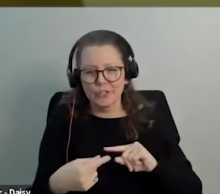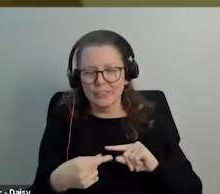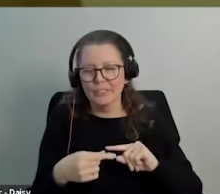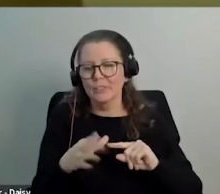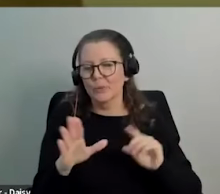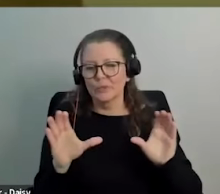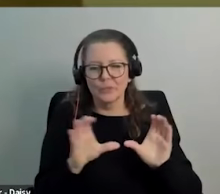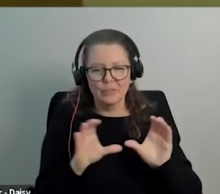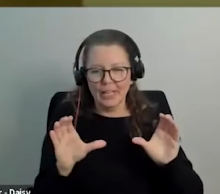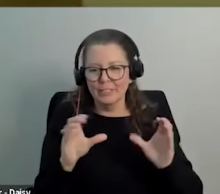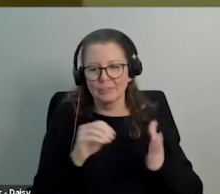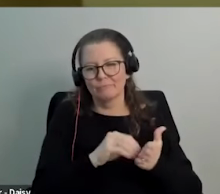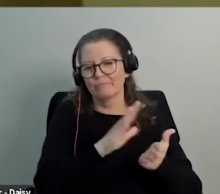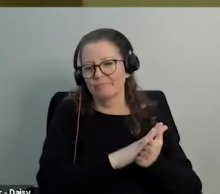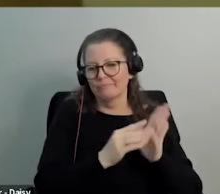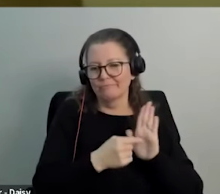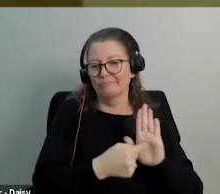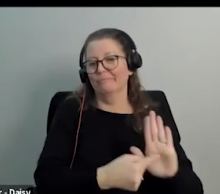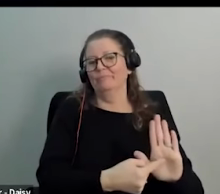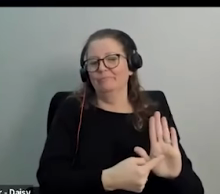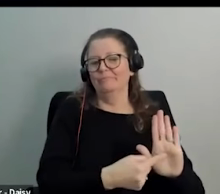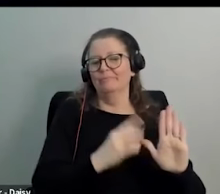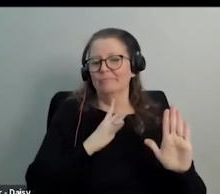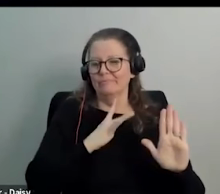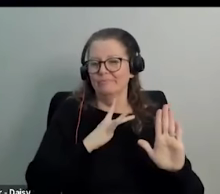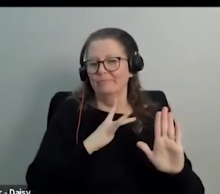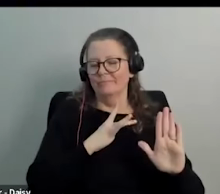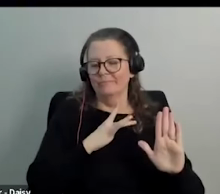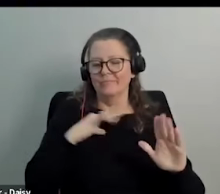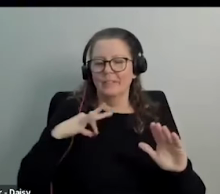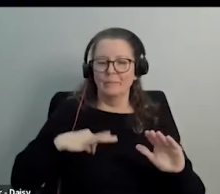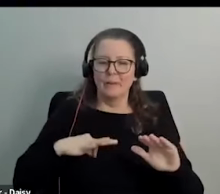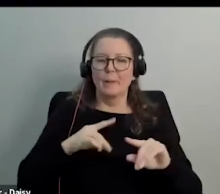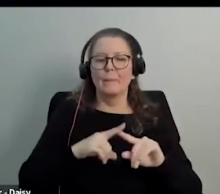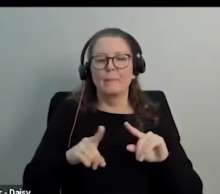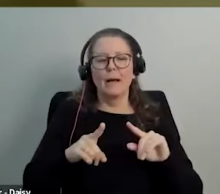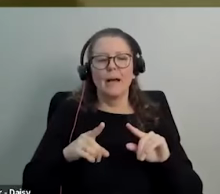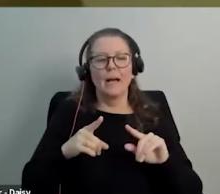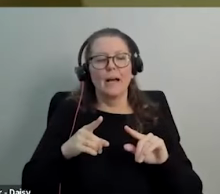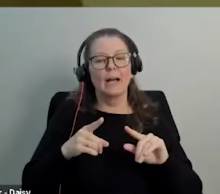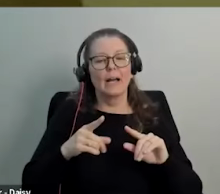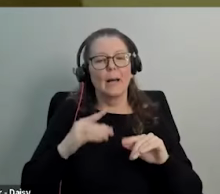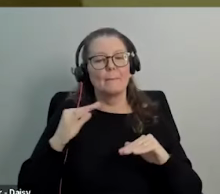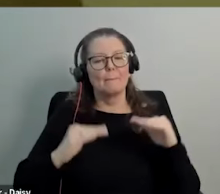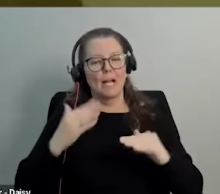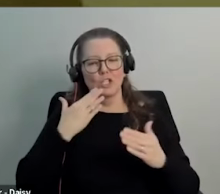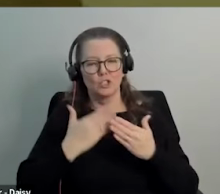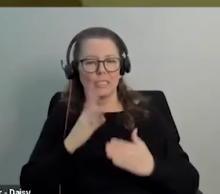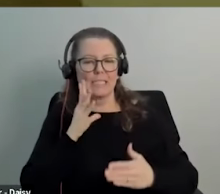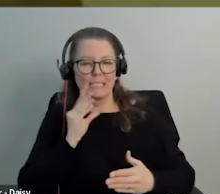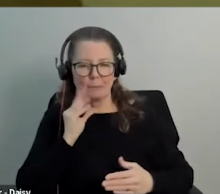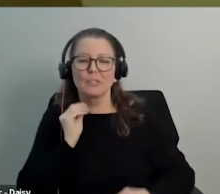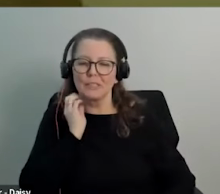and it can help, but I would balance that with experience. Yeah, I would agree.